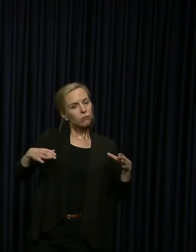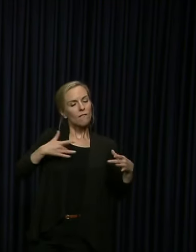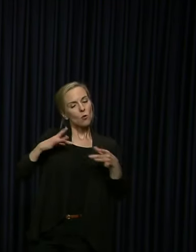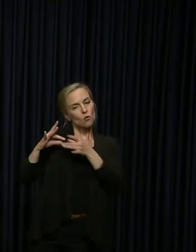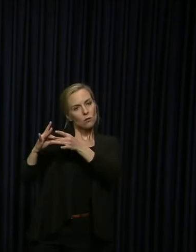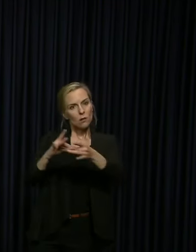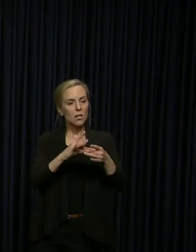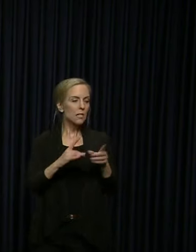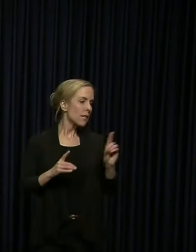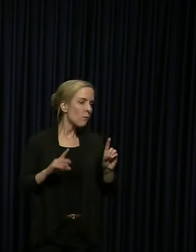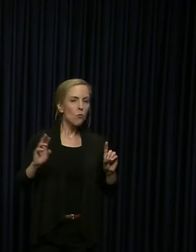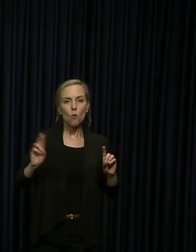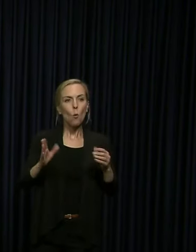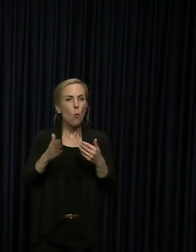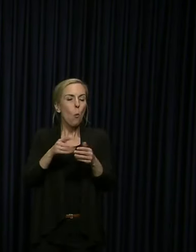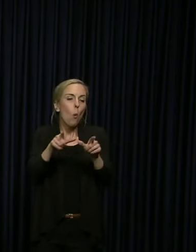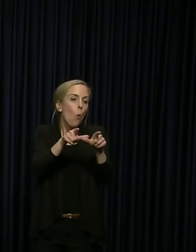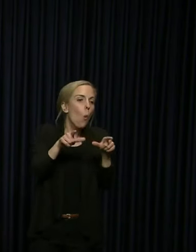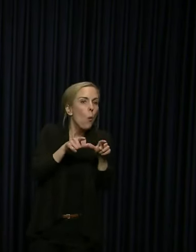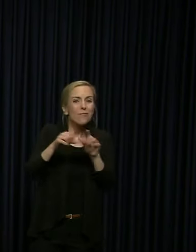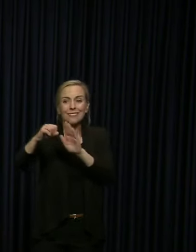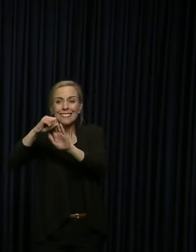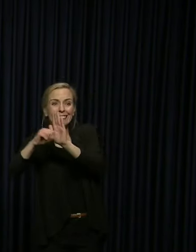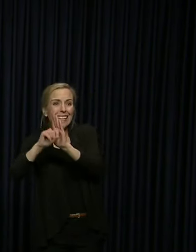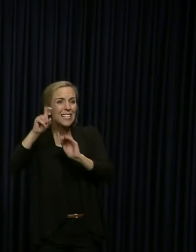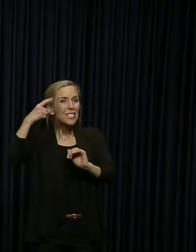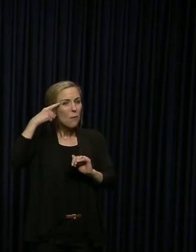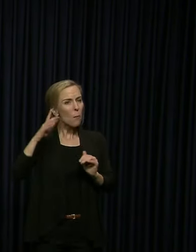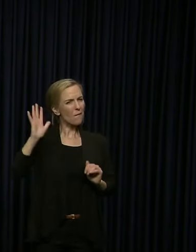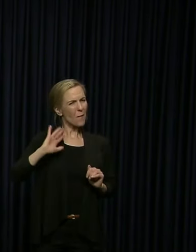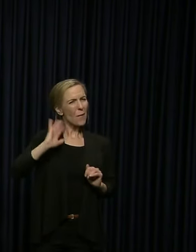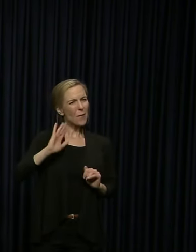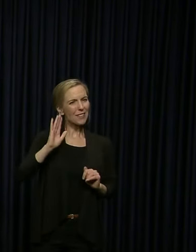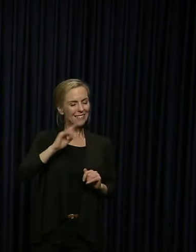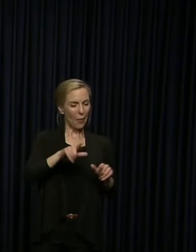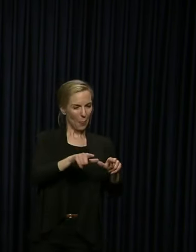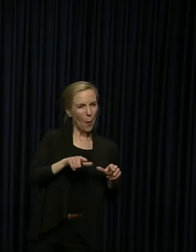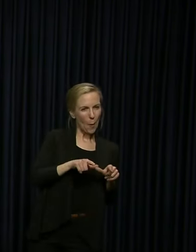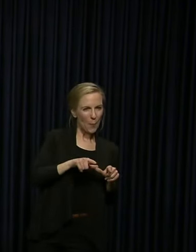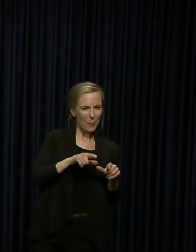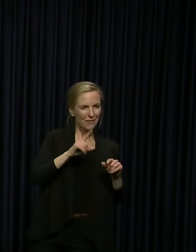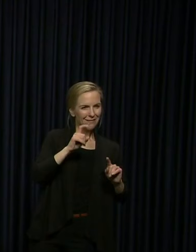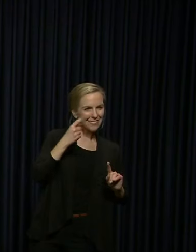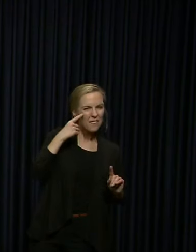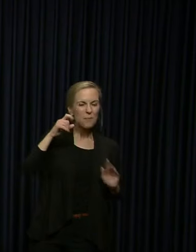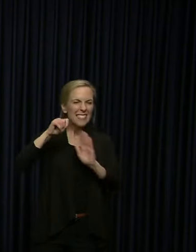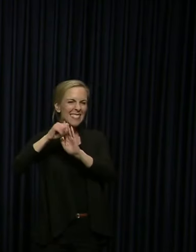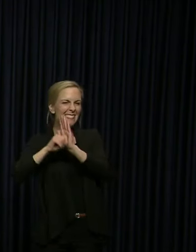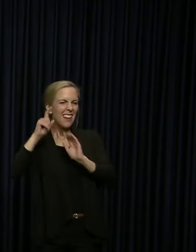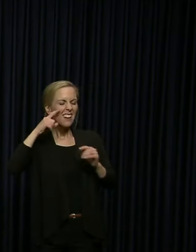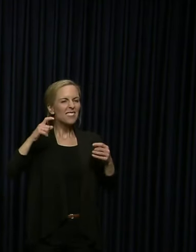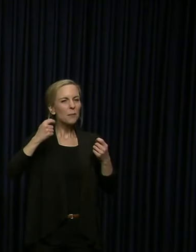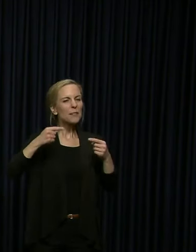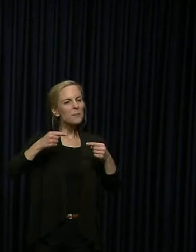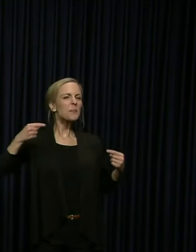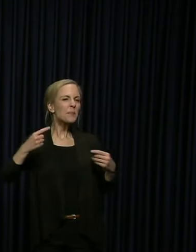THE FACILITY. AND MOST OF THE FOLKS THAT HAVE BEEN TESTED ARE ASYMPTOMATIC.